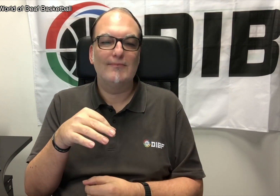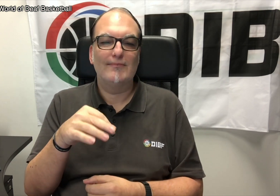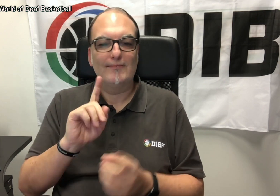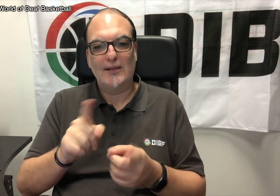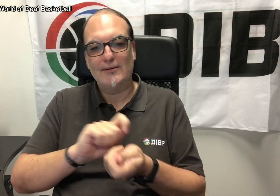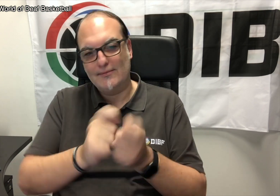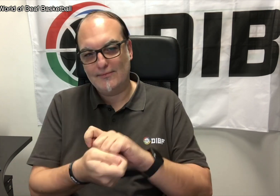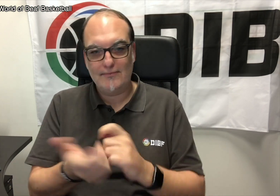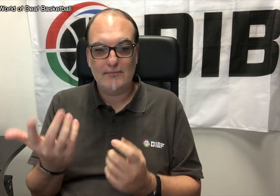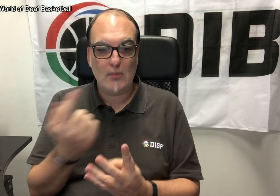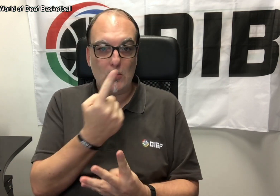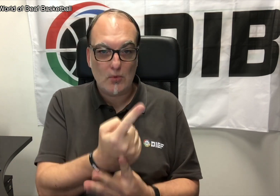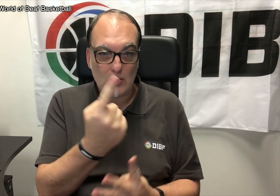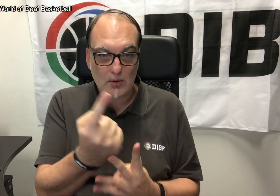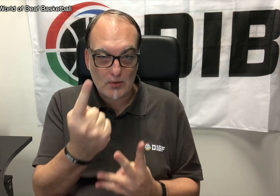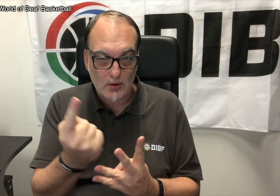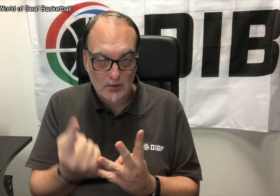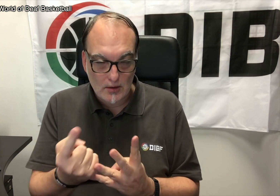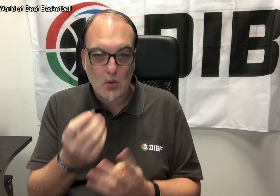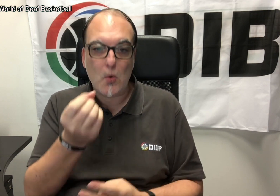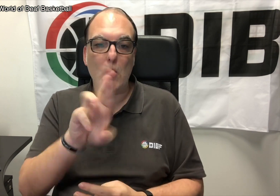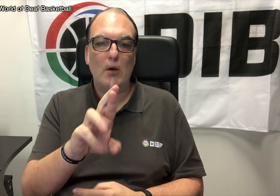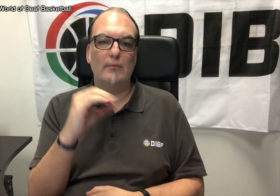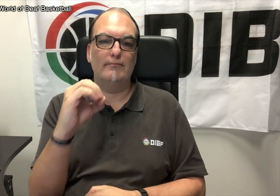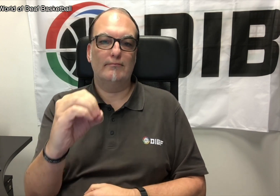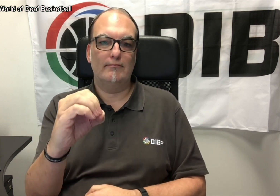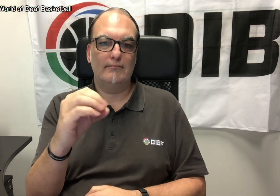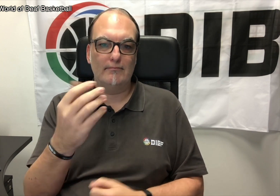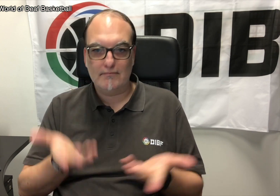Whether to have one vote each or not to vote.